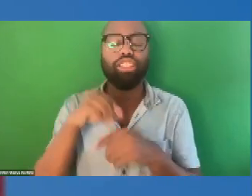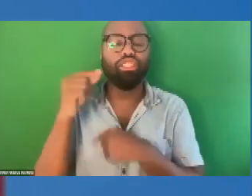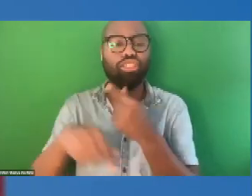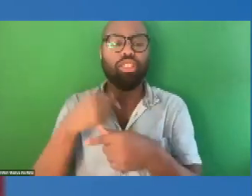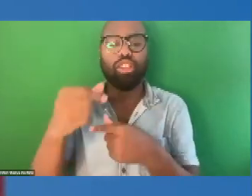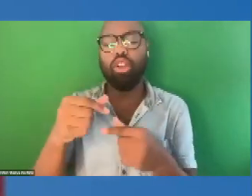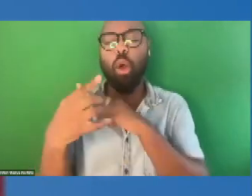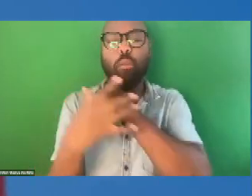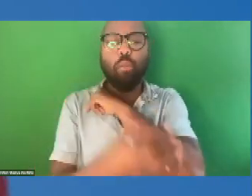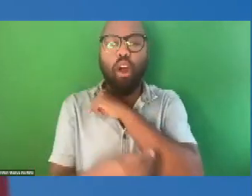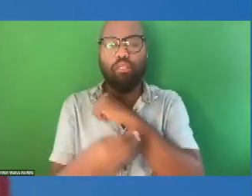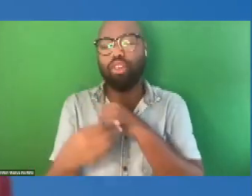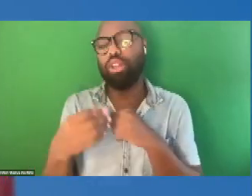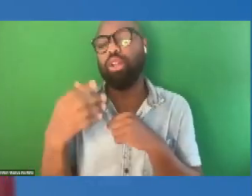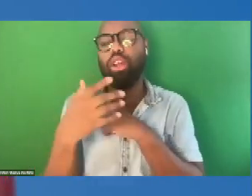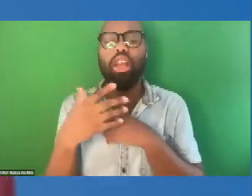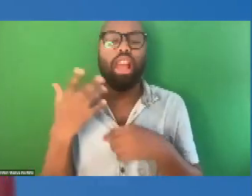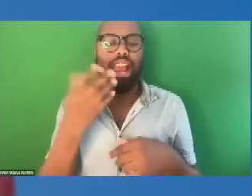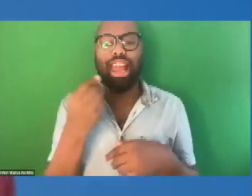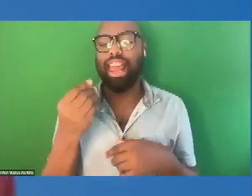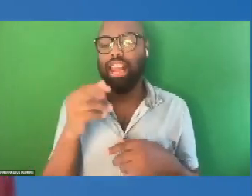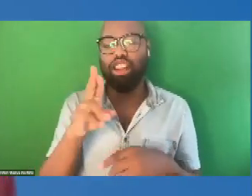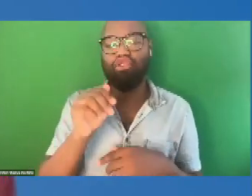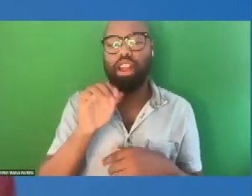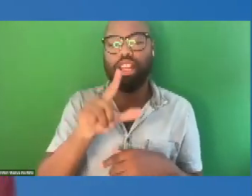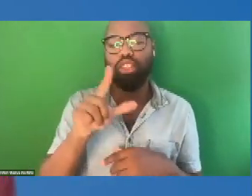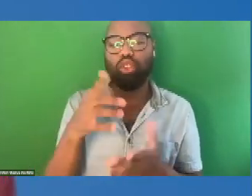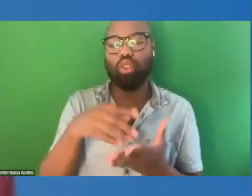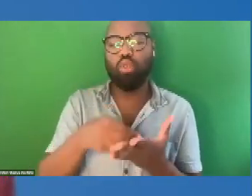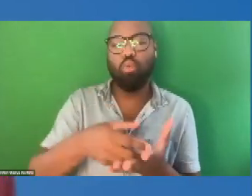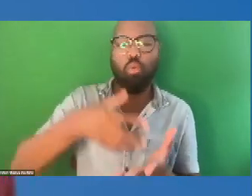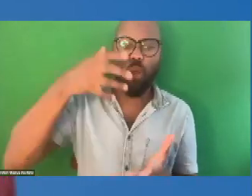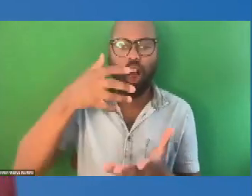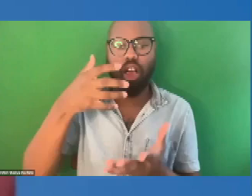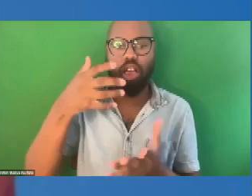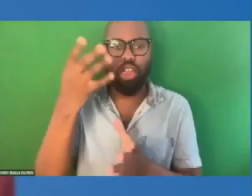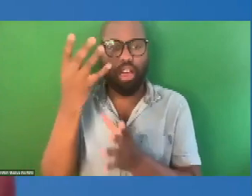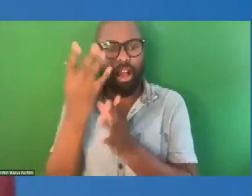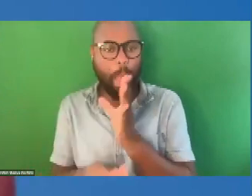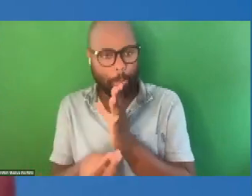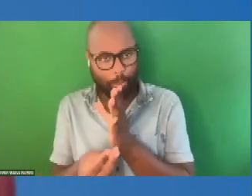And we hear about people being afraid